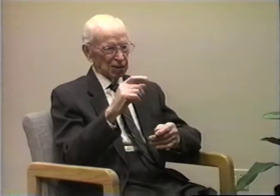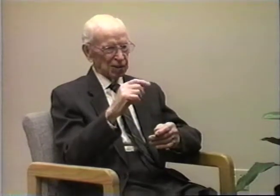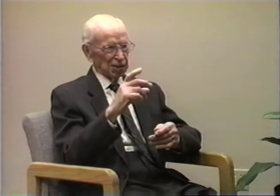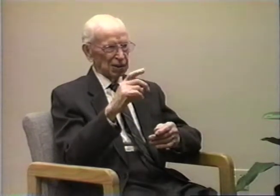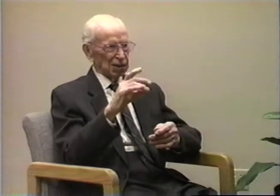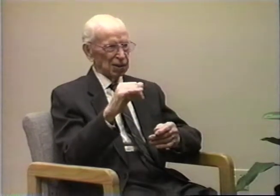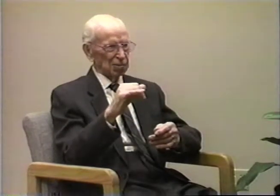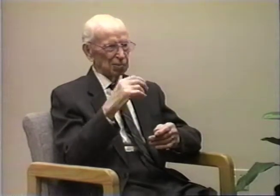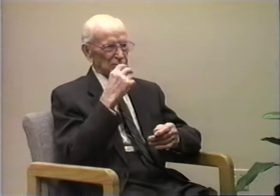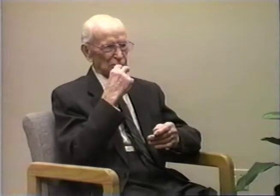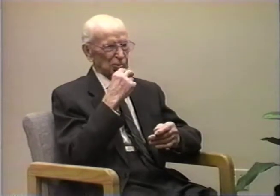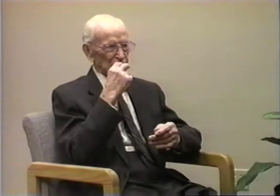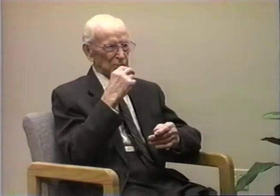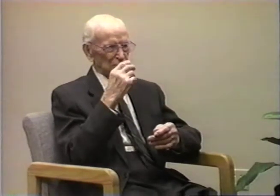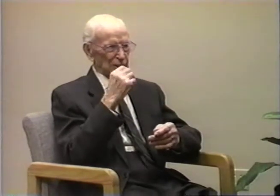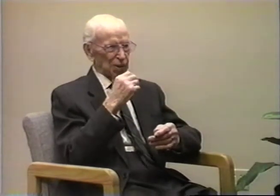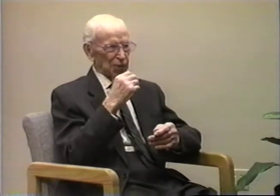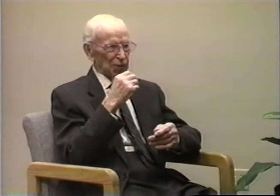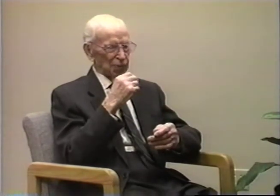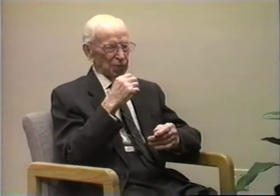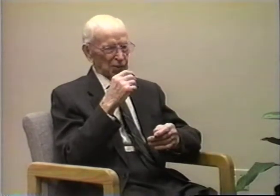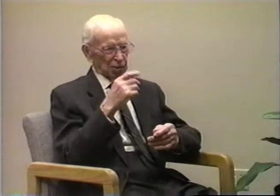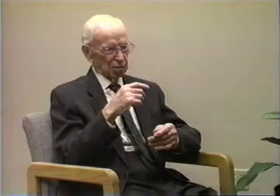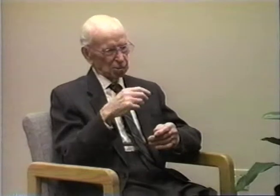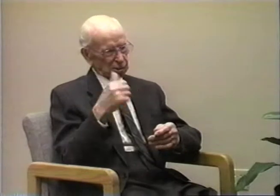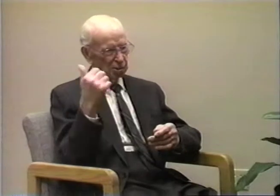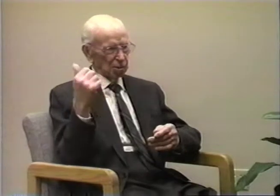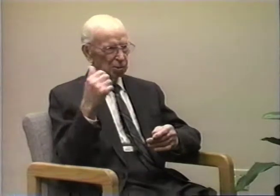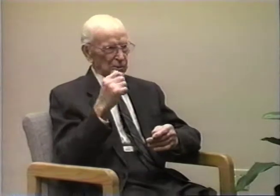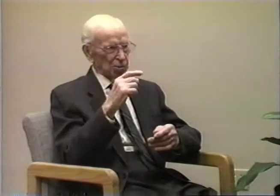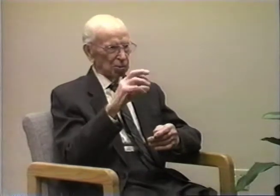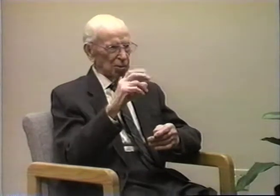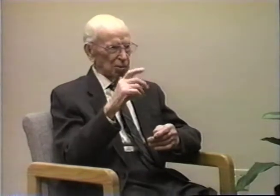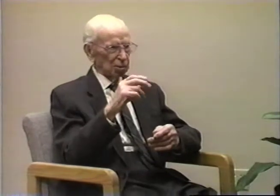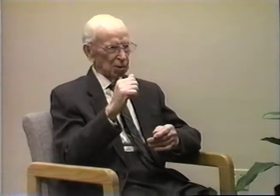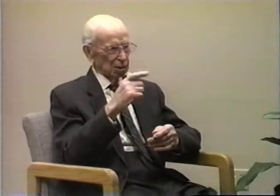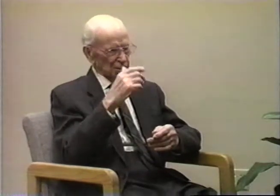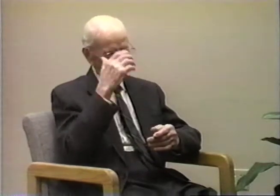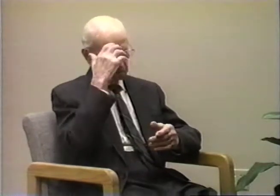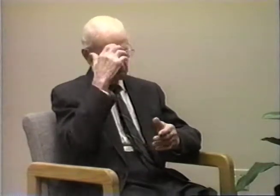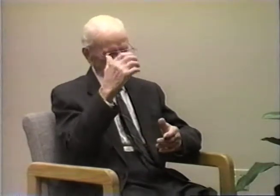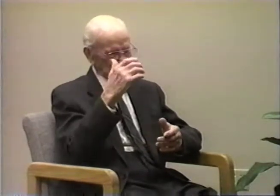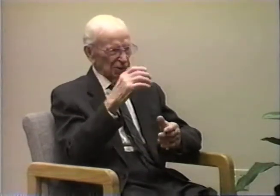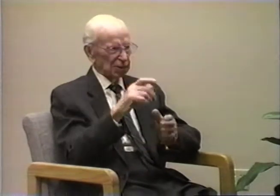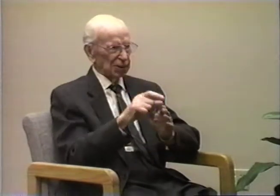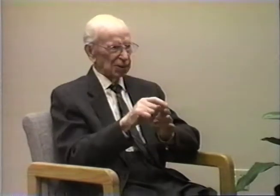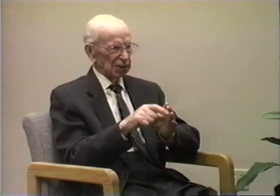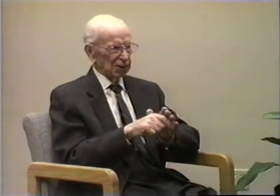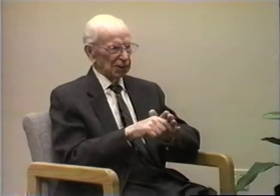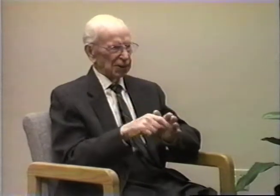and involved as a past president